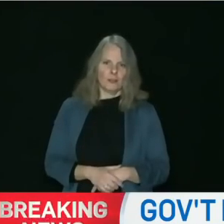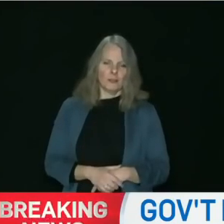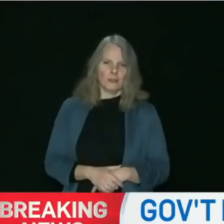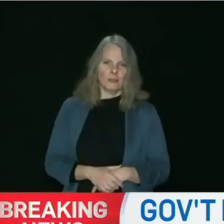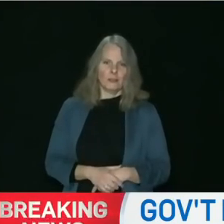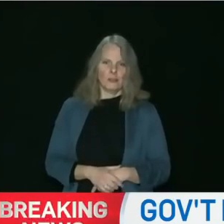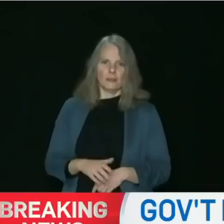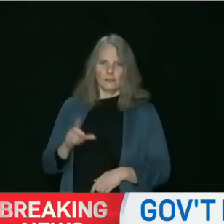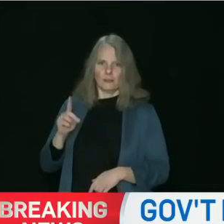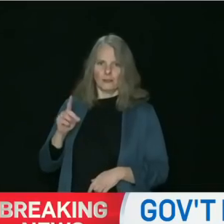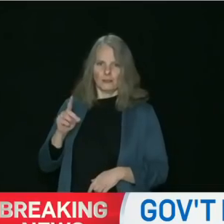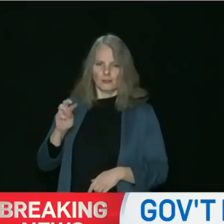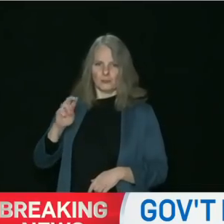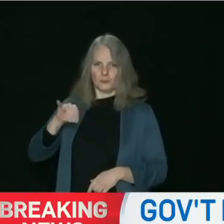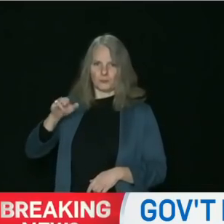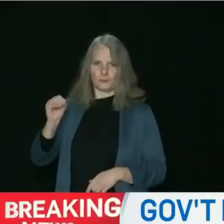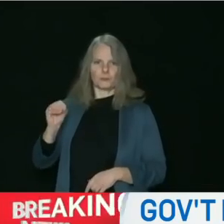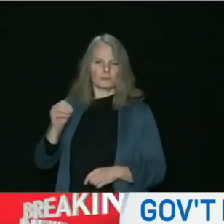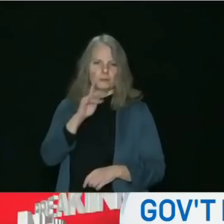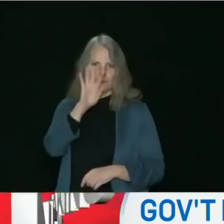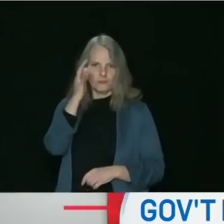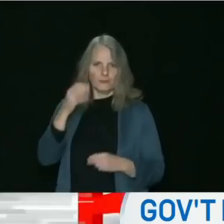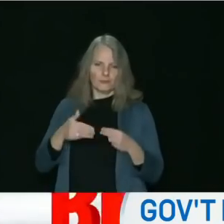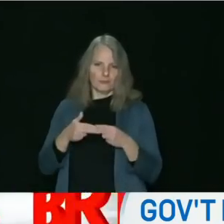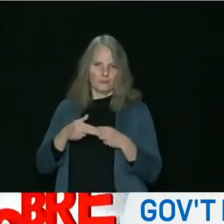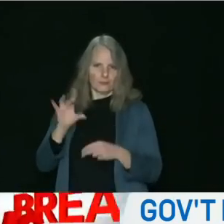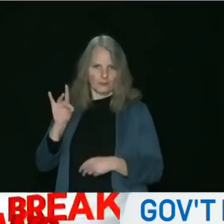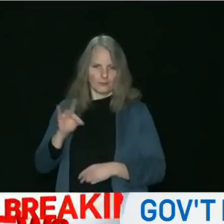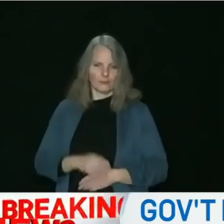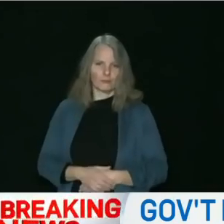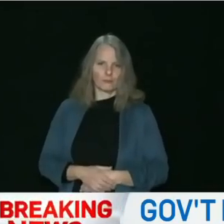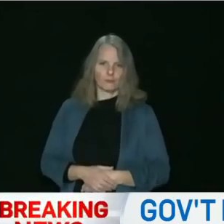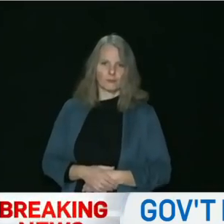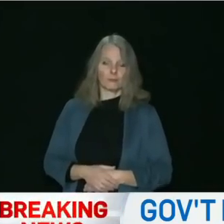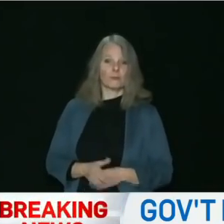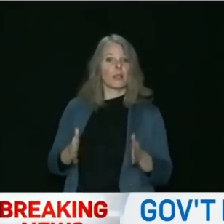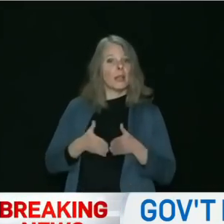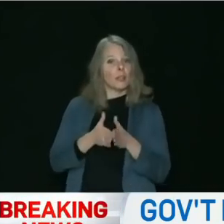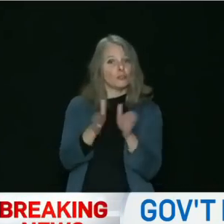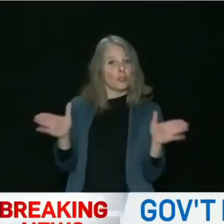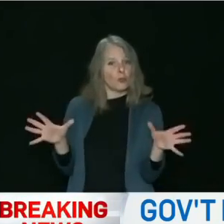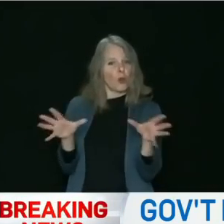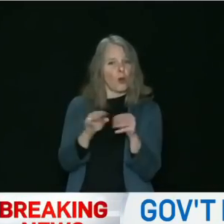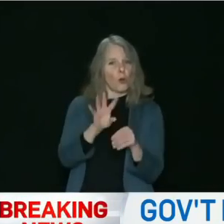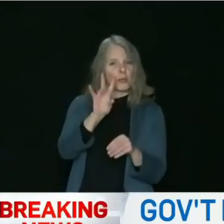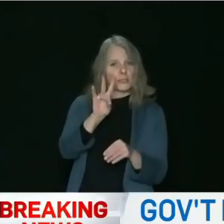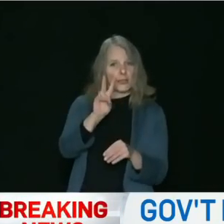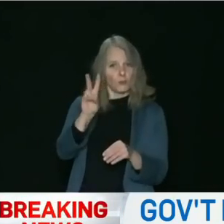CONTRIBUTING TO REDUCE STAFFING